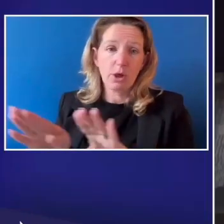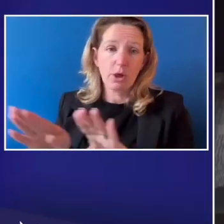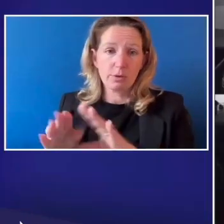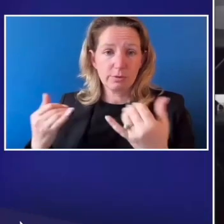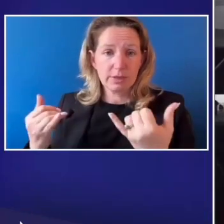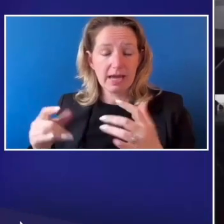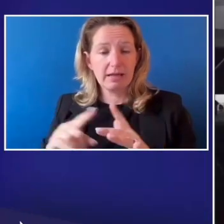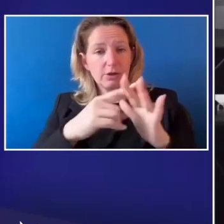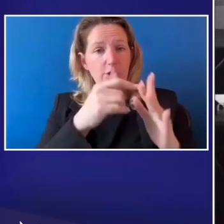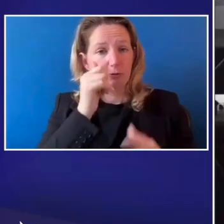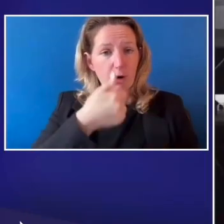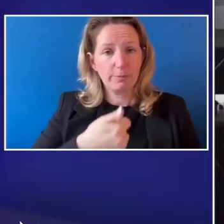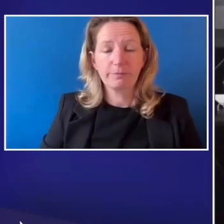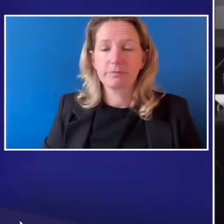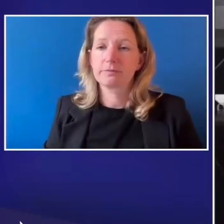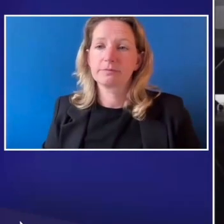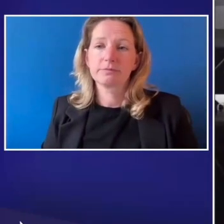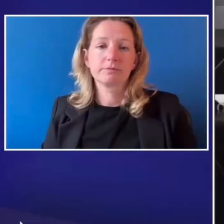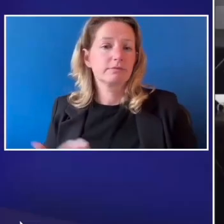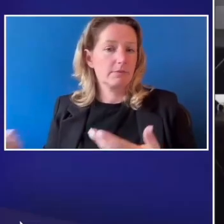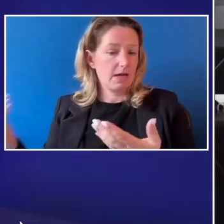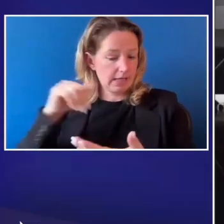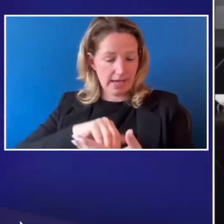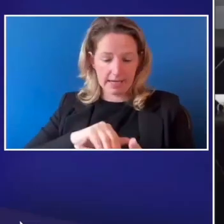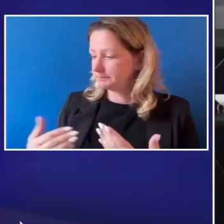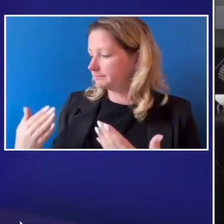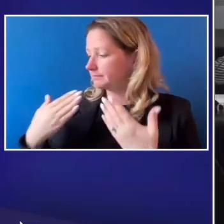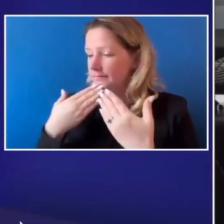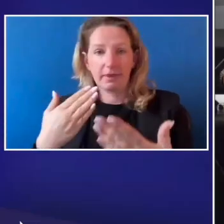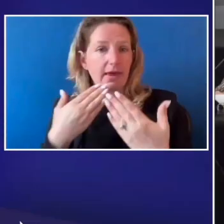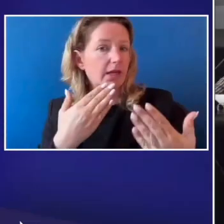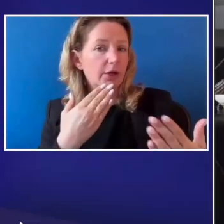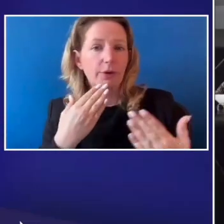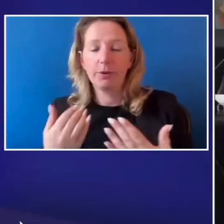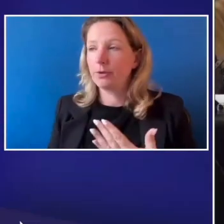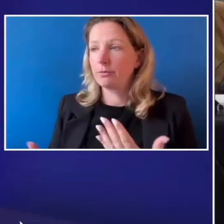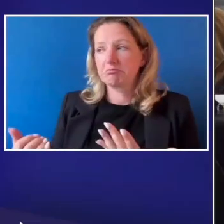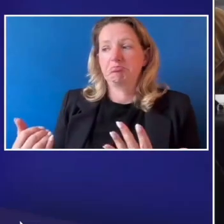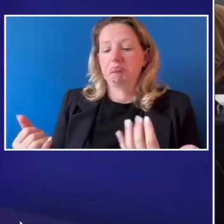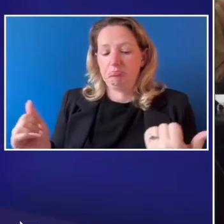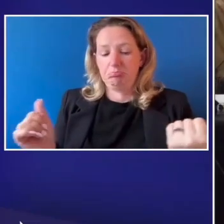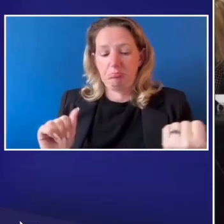Um, just again, thanks for everyone. I know this is a little bit of a slug.